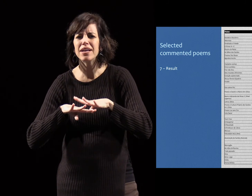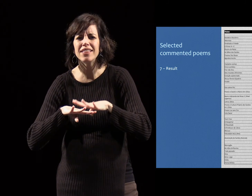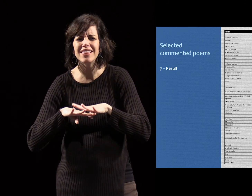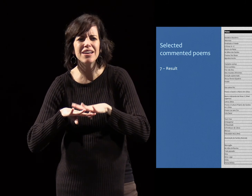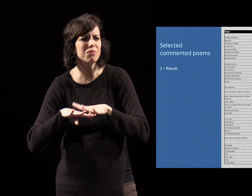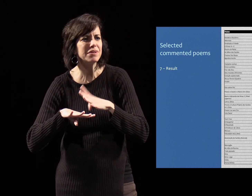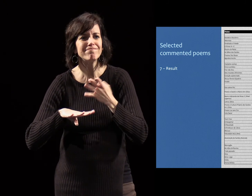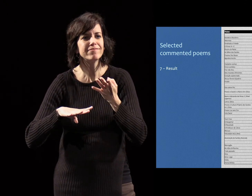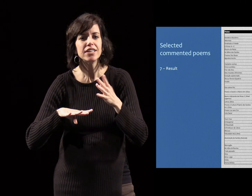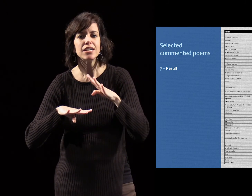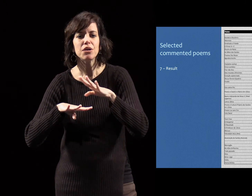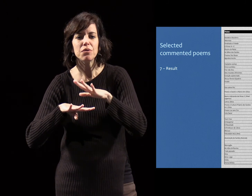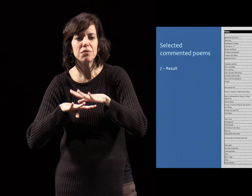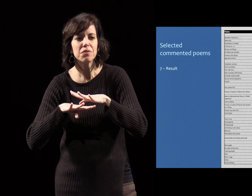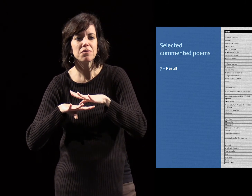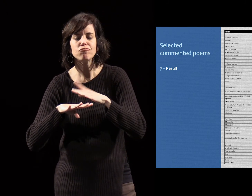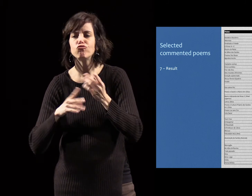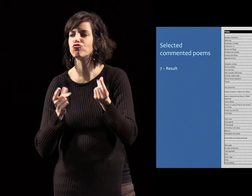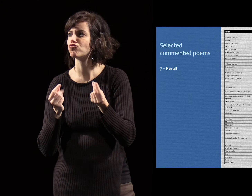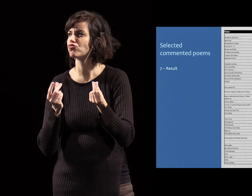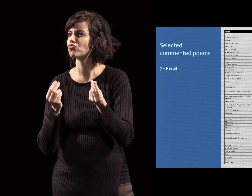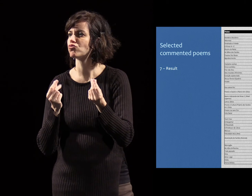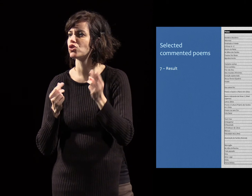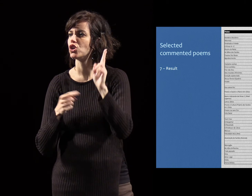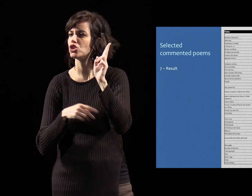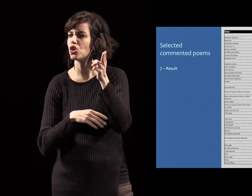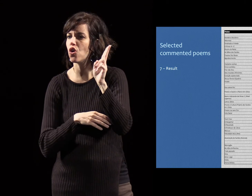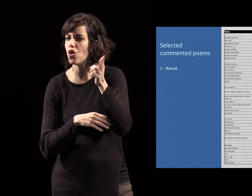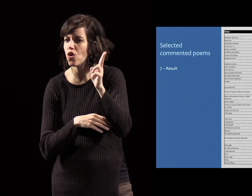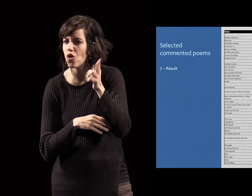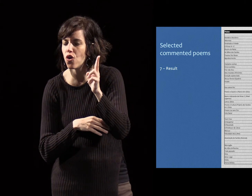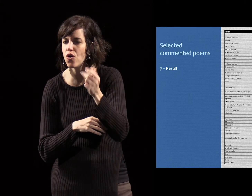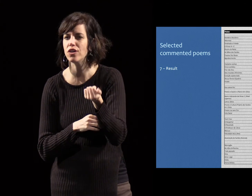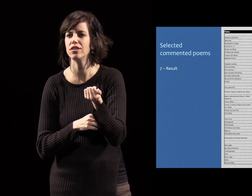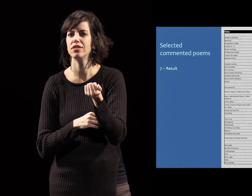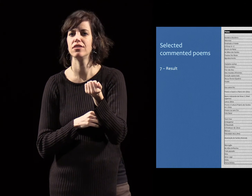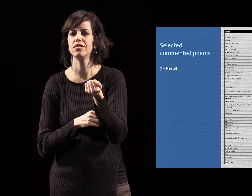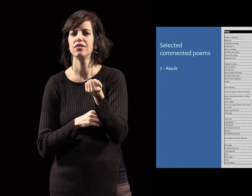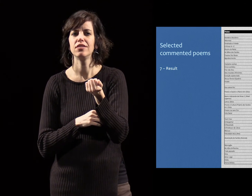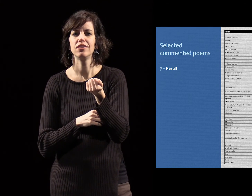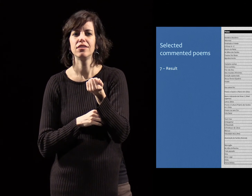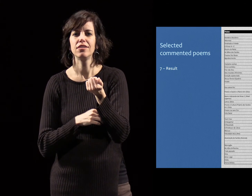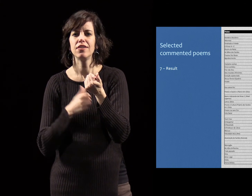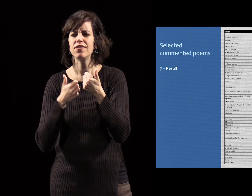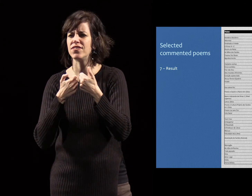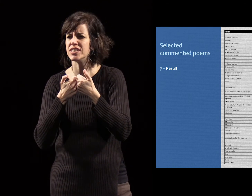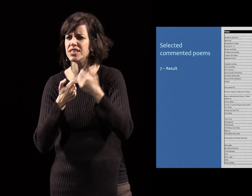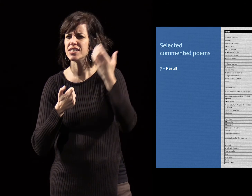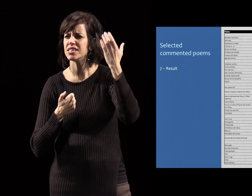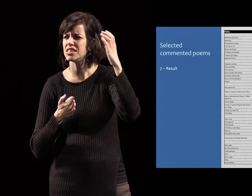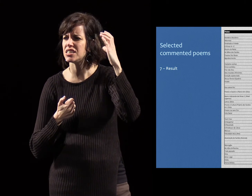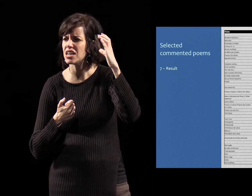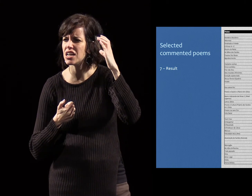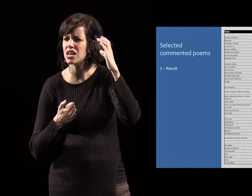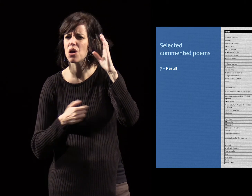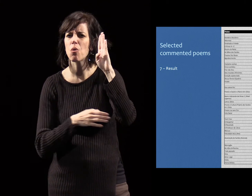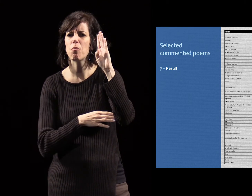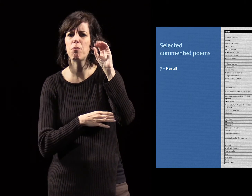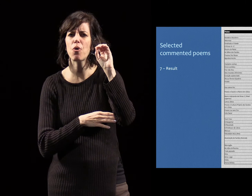In the second column, we have disciplines or subjects,